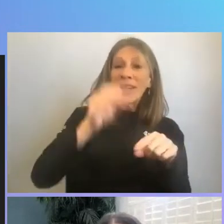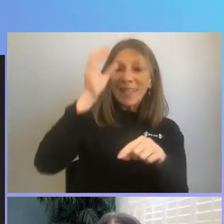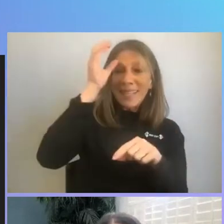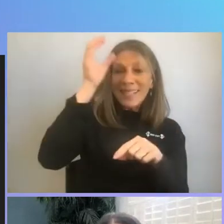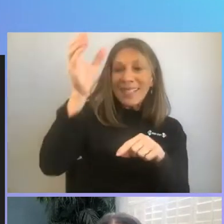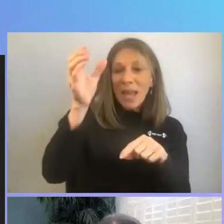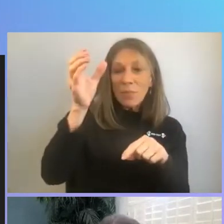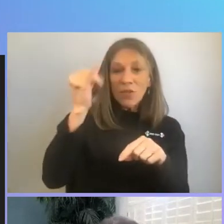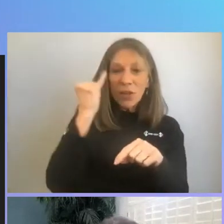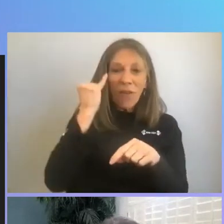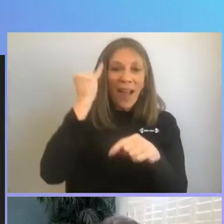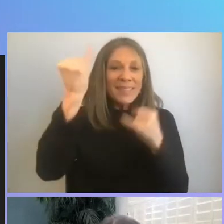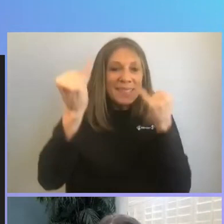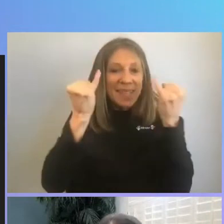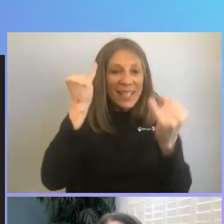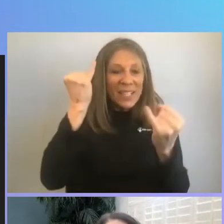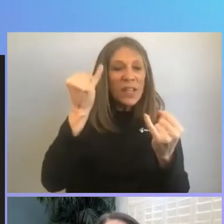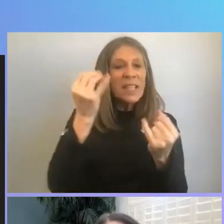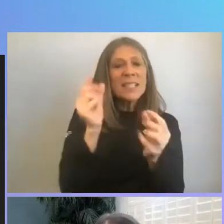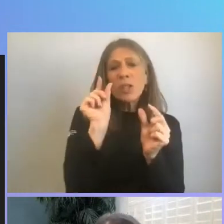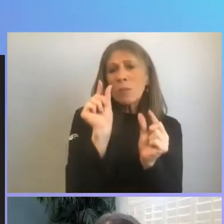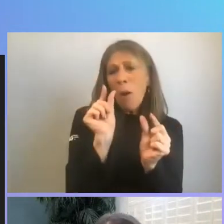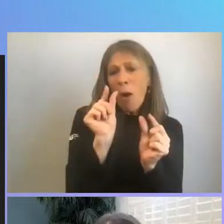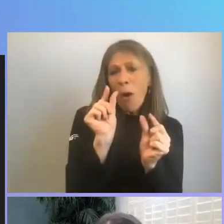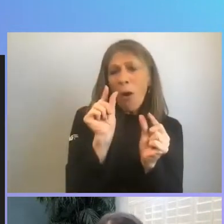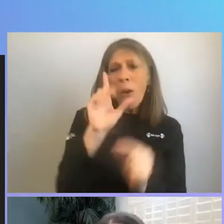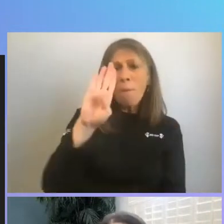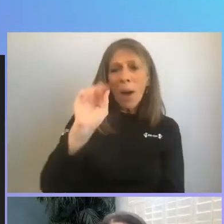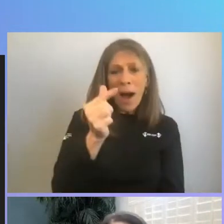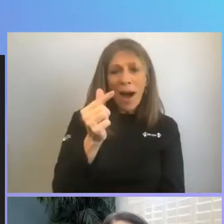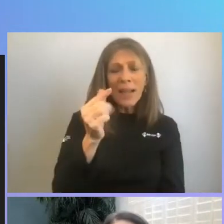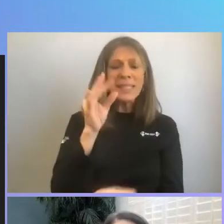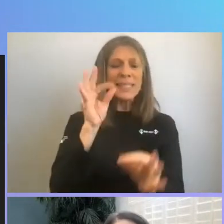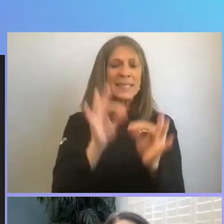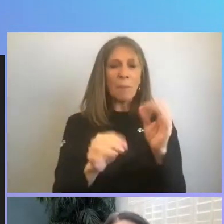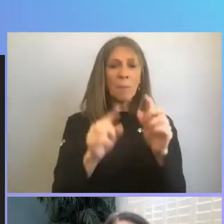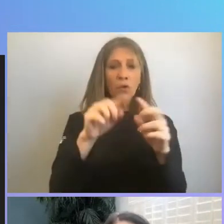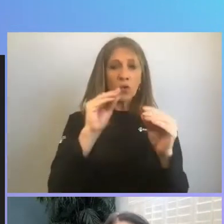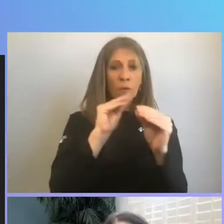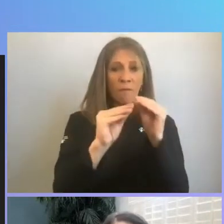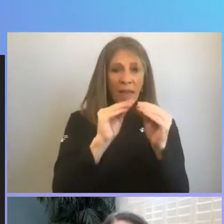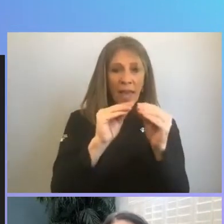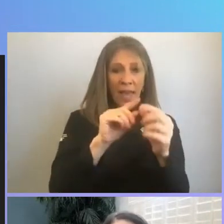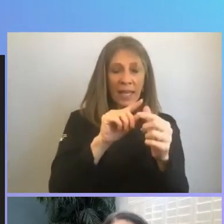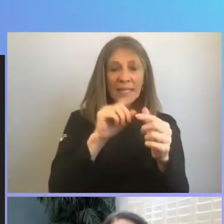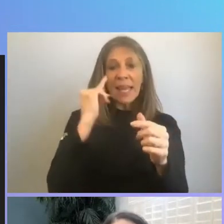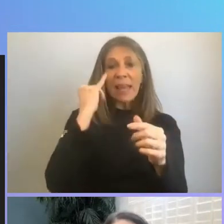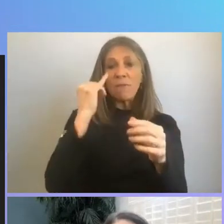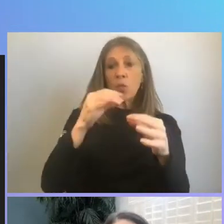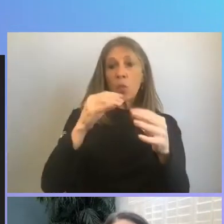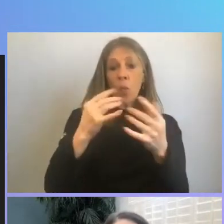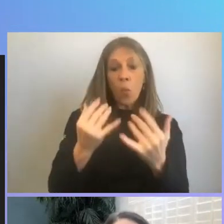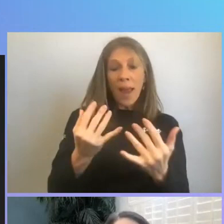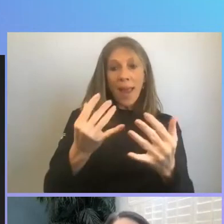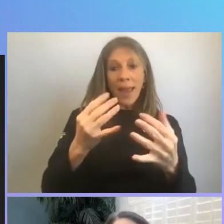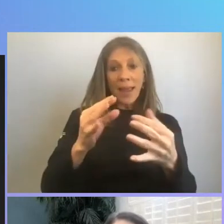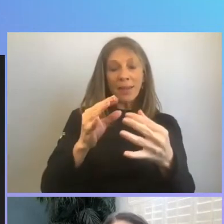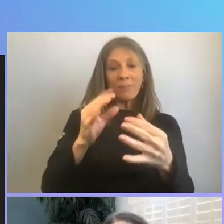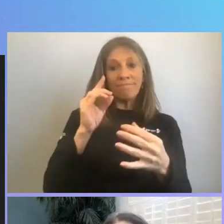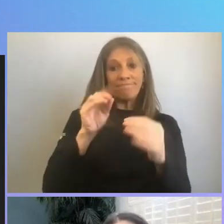just a little bug. It's so simple to fix, and by the time you wait for release, it may be a bug that's 30 times more